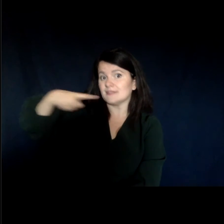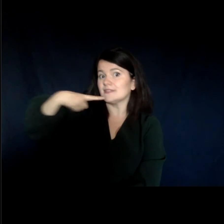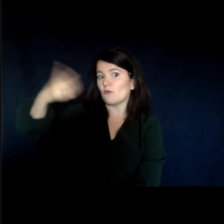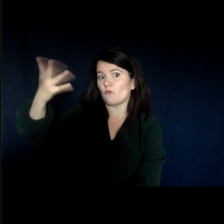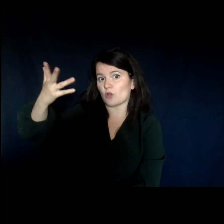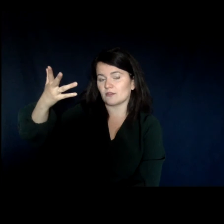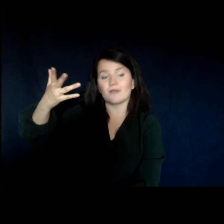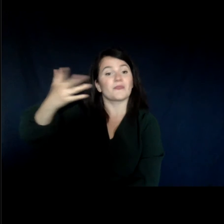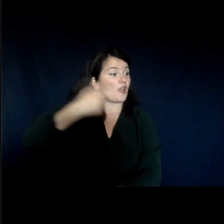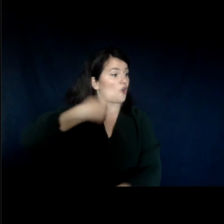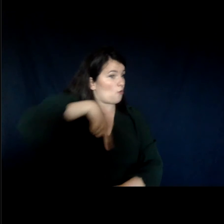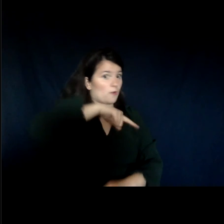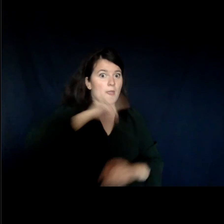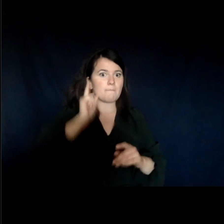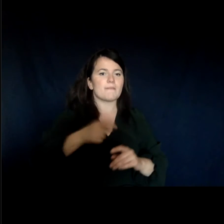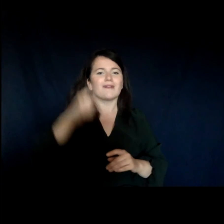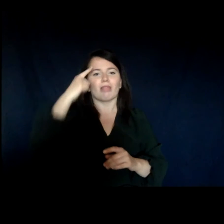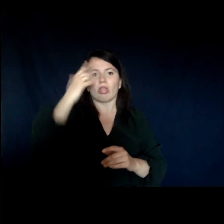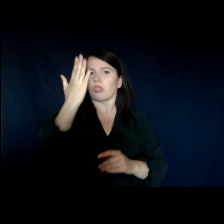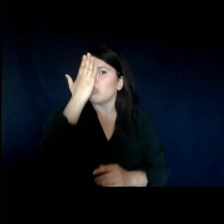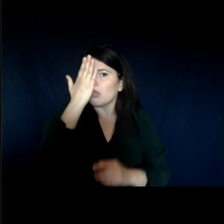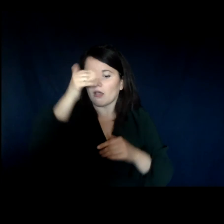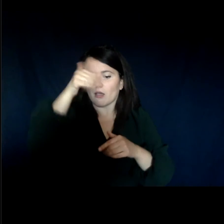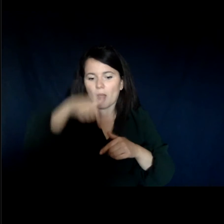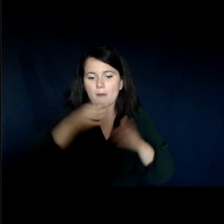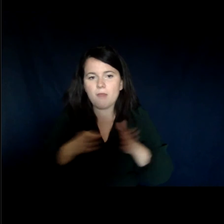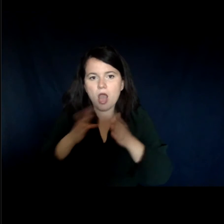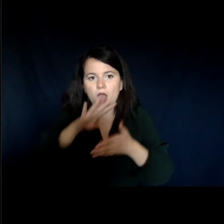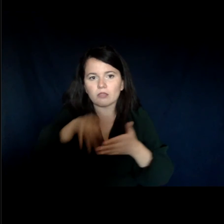And there my first concern is, the moment that there is a vaccine,